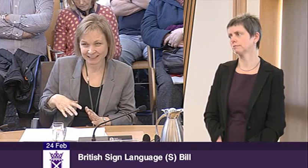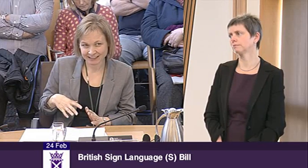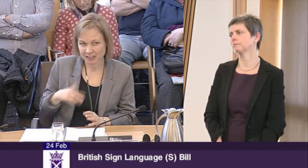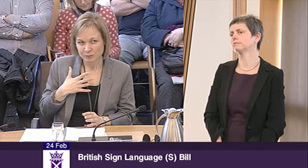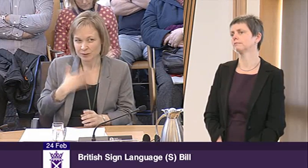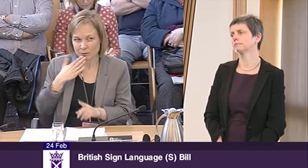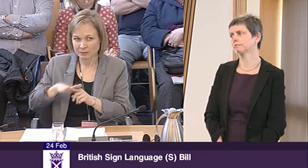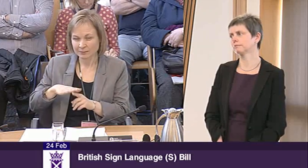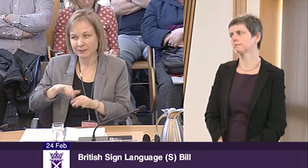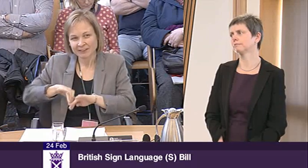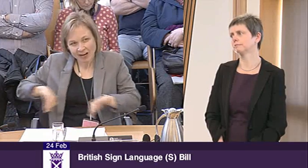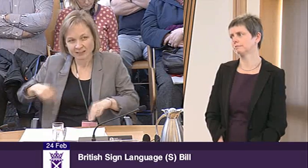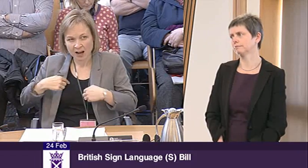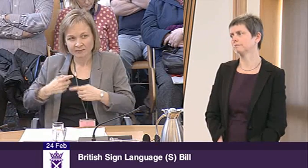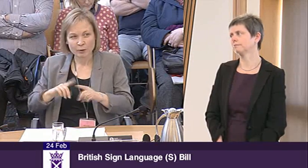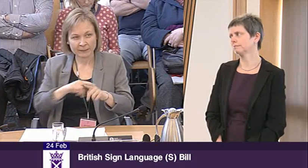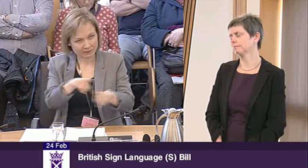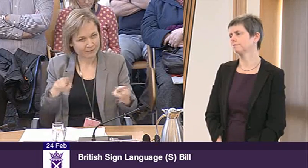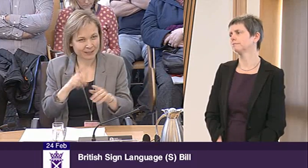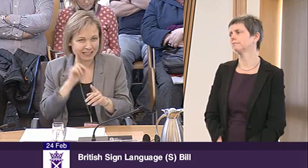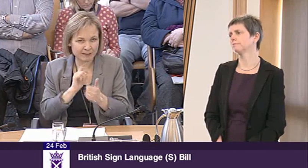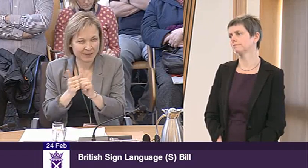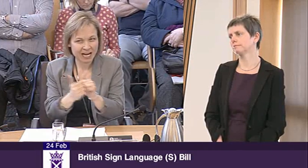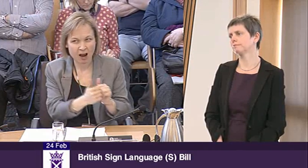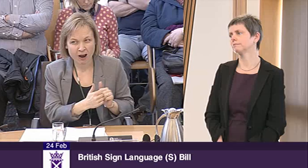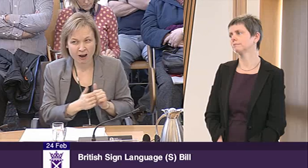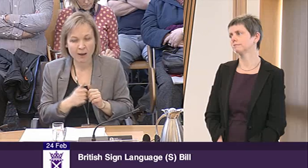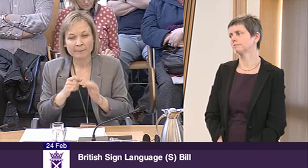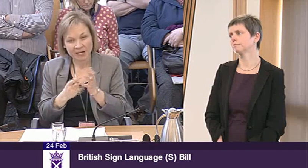or a disability tool. That is something very separate for us.